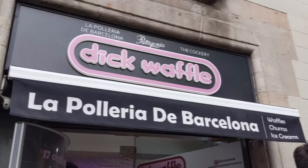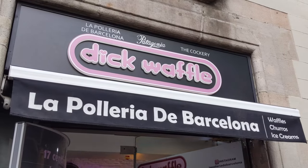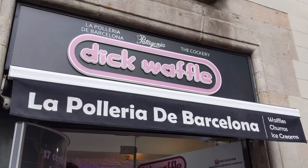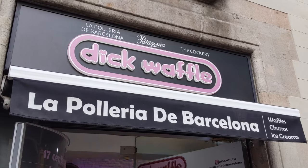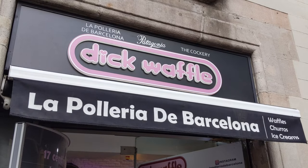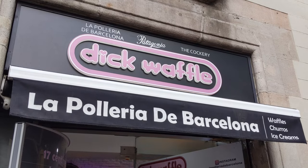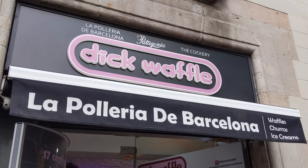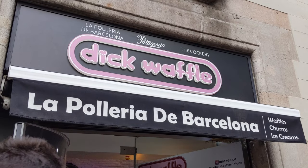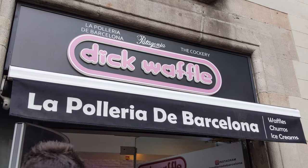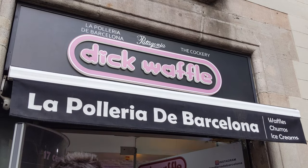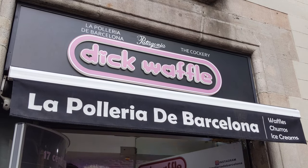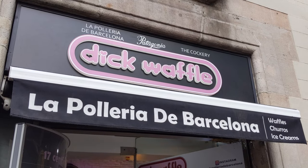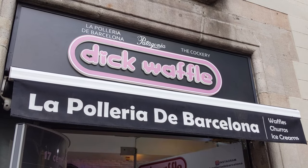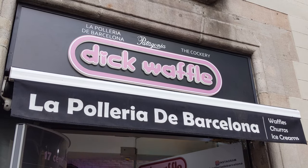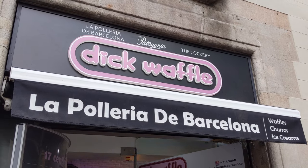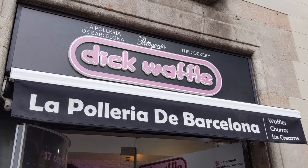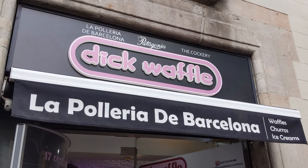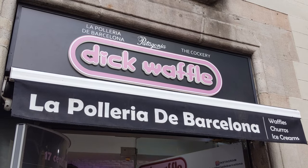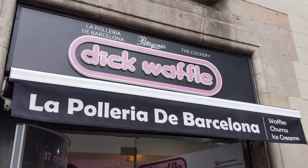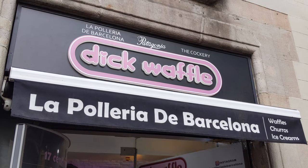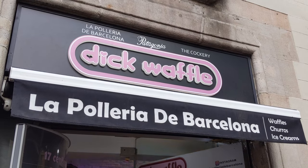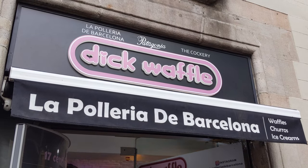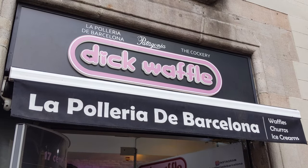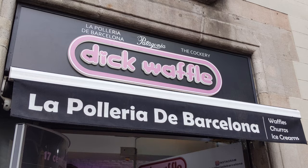BARCELONA POULTRY